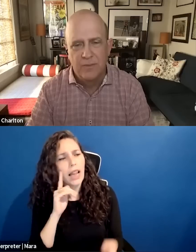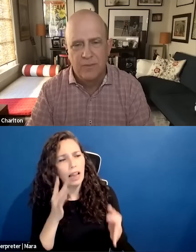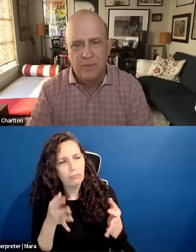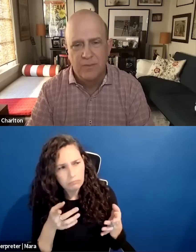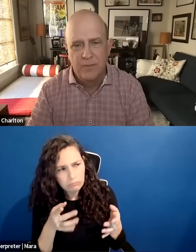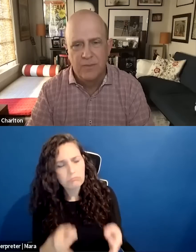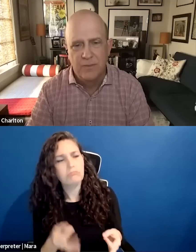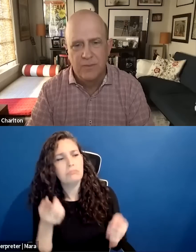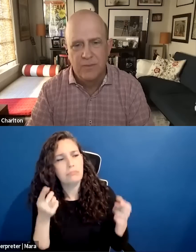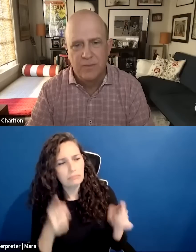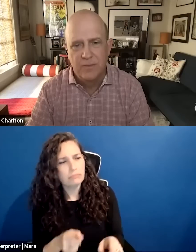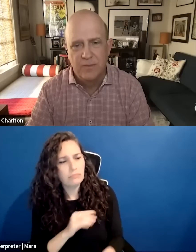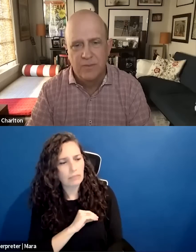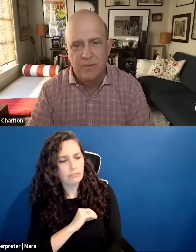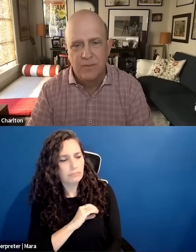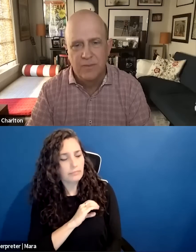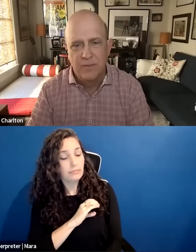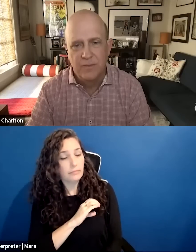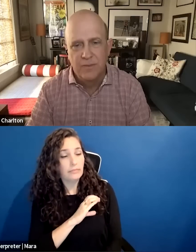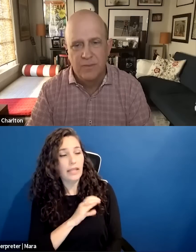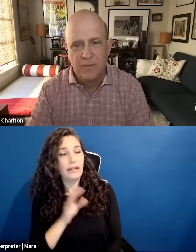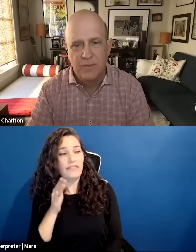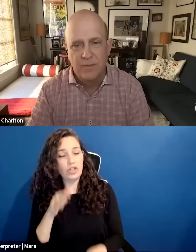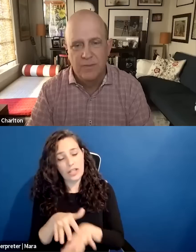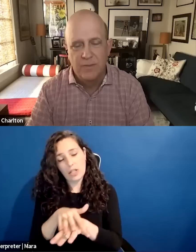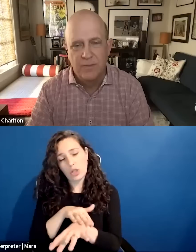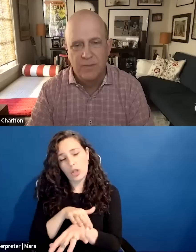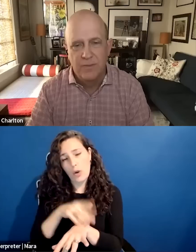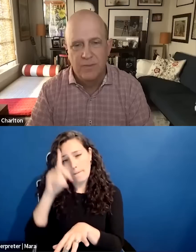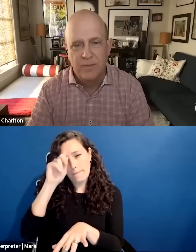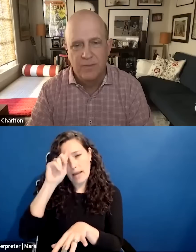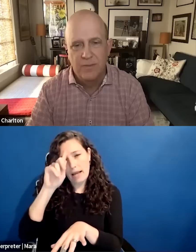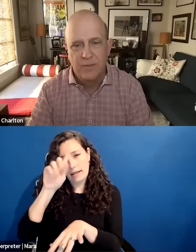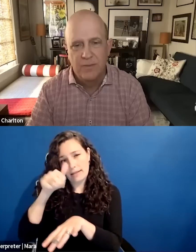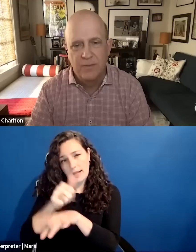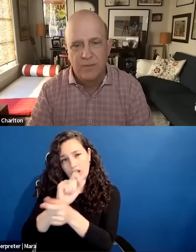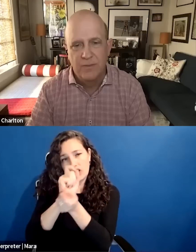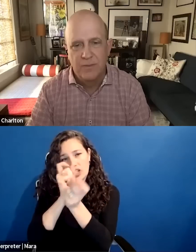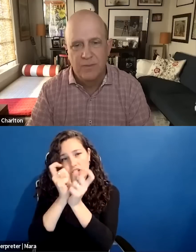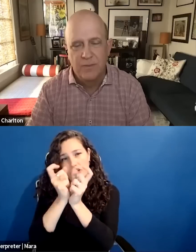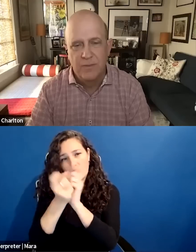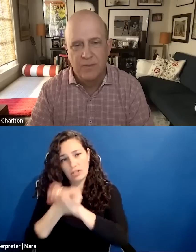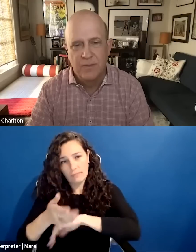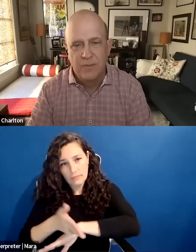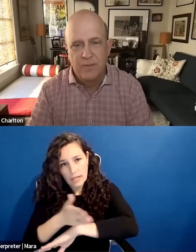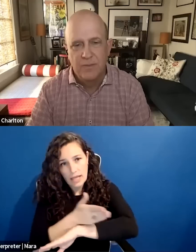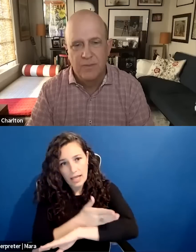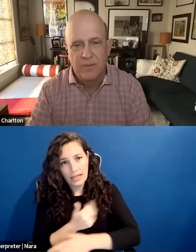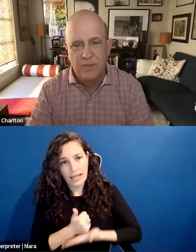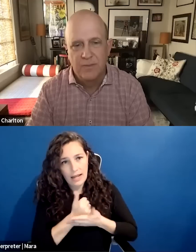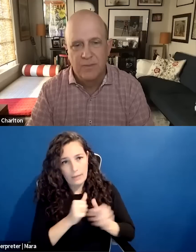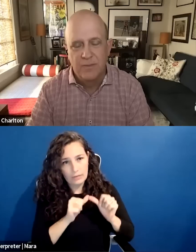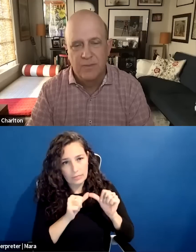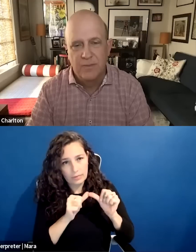can help you sustain like a lot of the ups and downs and knowing that you're inevitably going to be successful